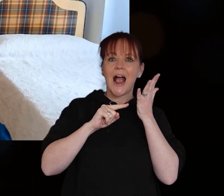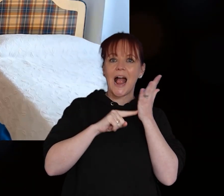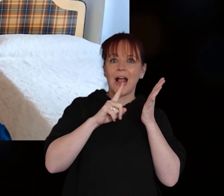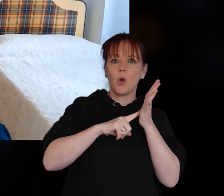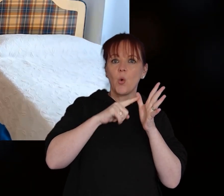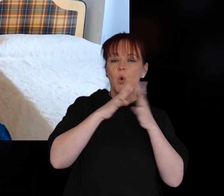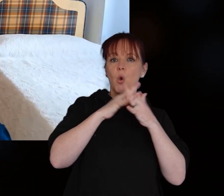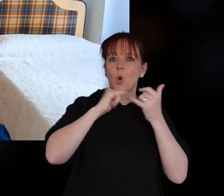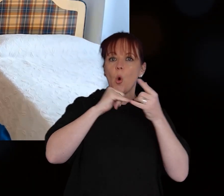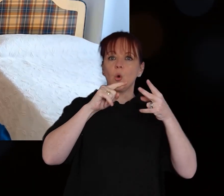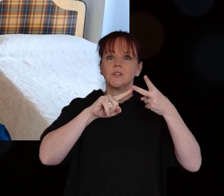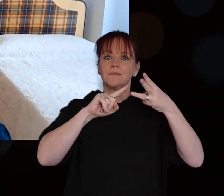Dragon Age: The Veilguard,